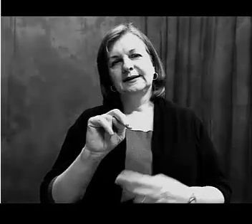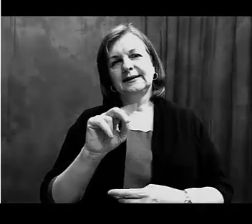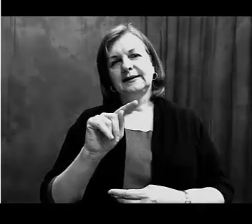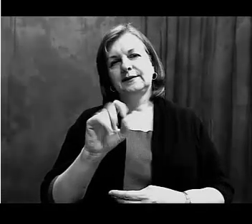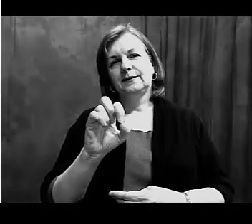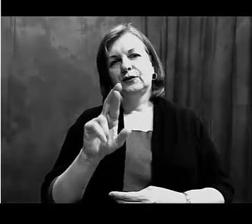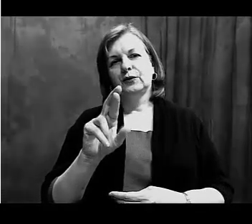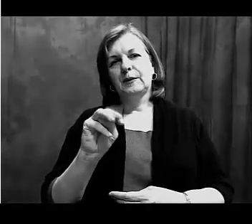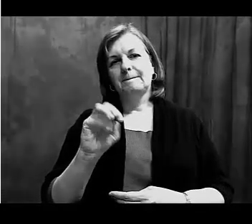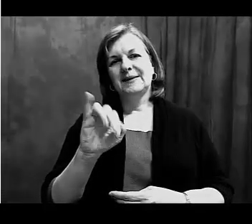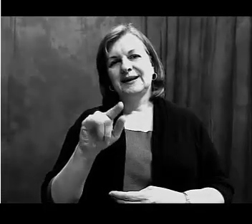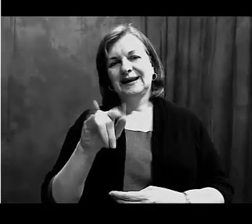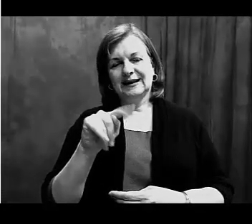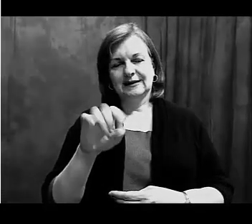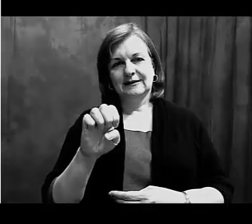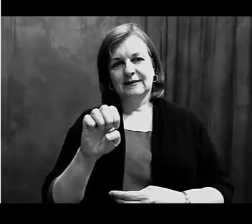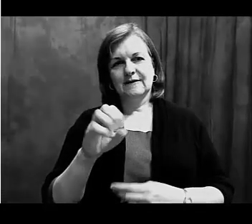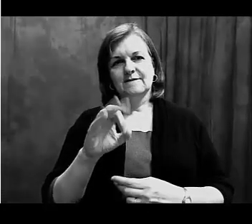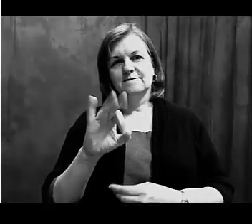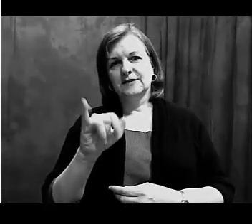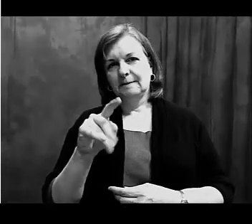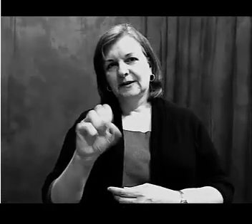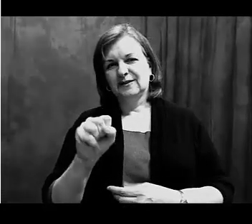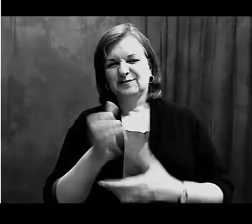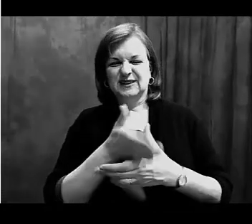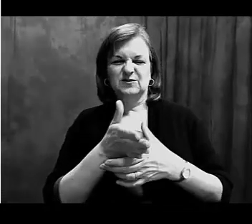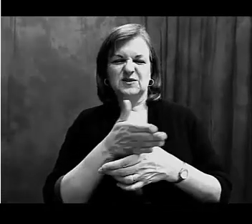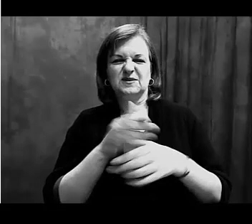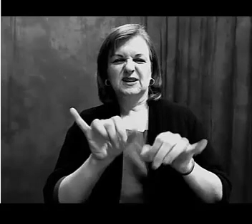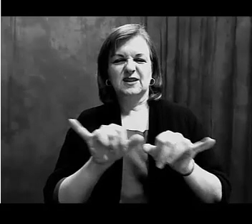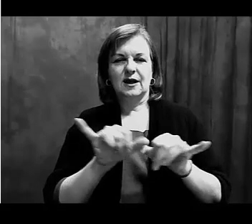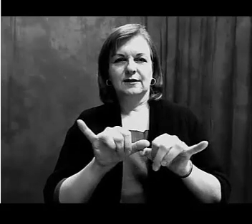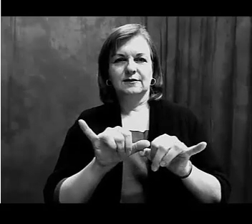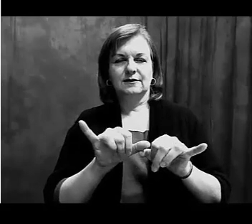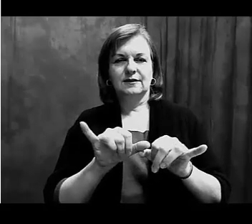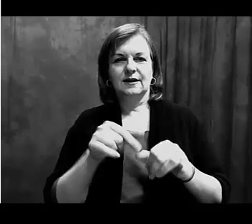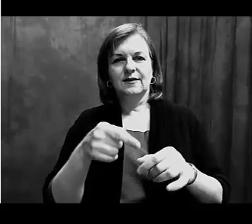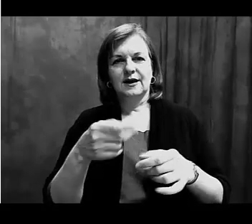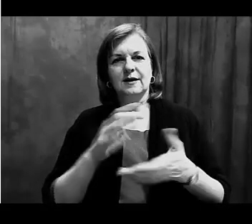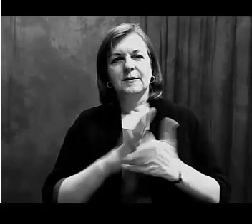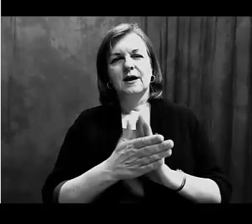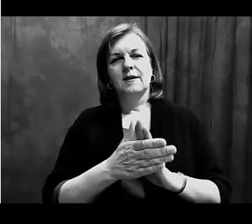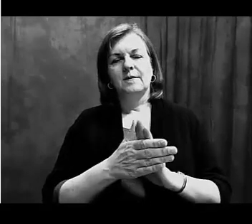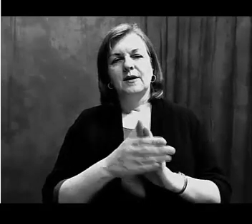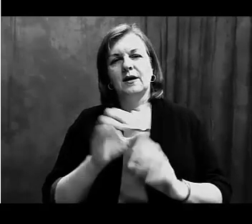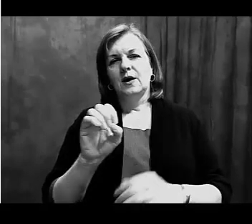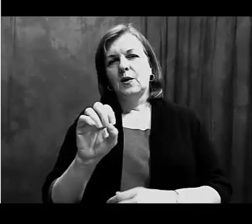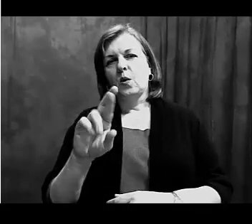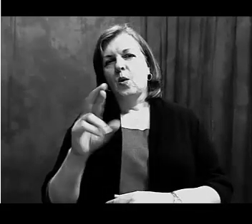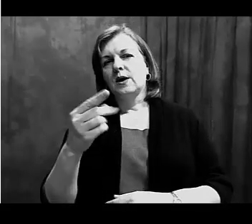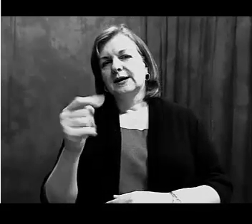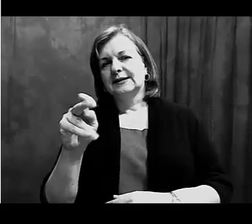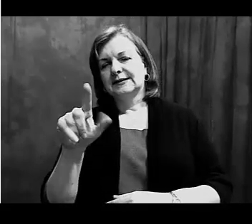intermediate filaments - kind of medium in size I guess so these are anchors